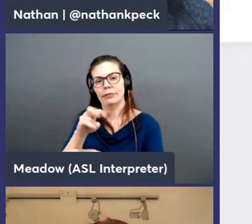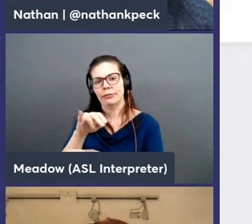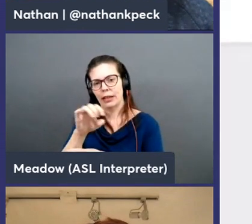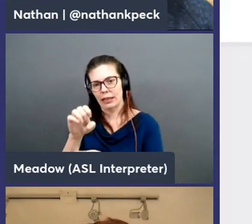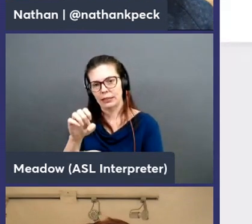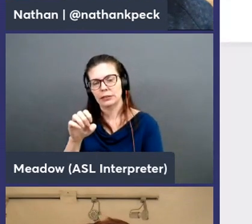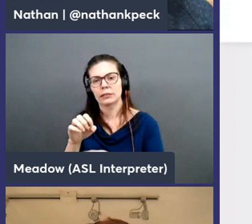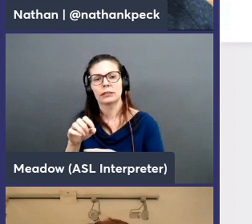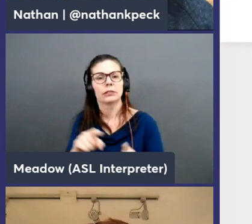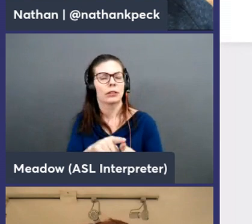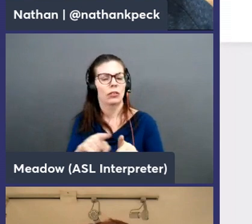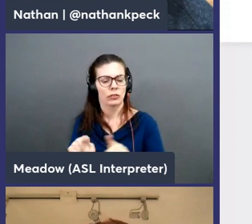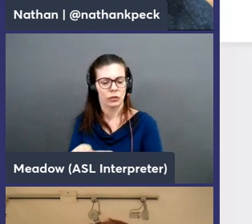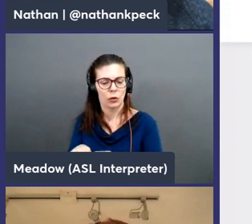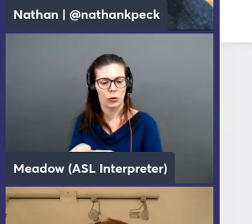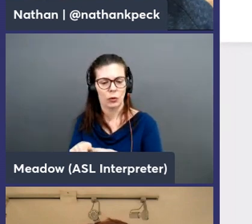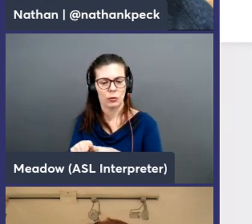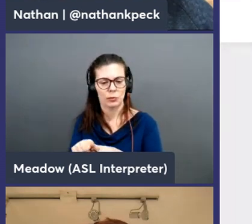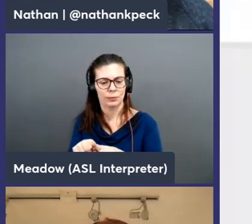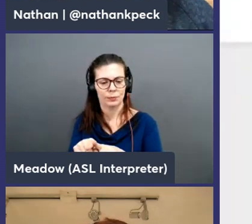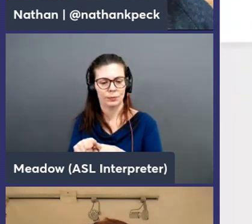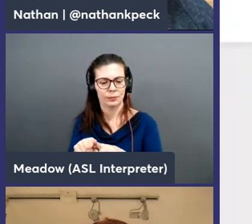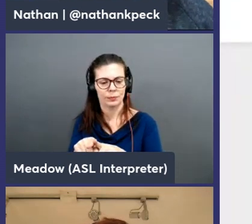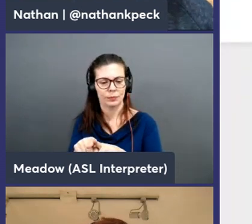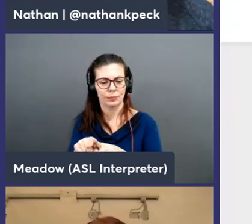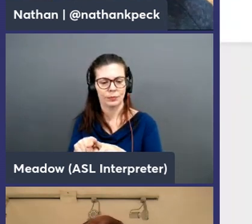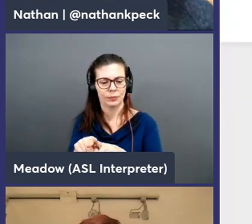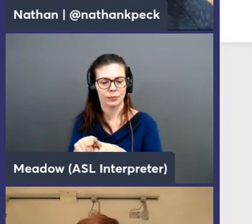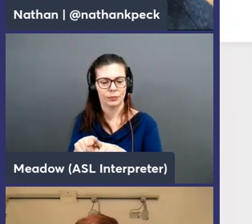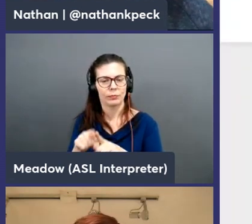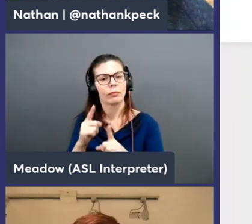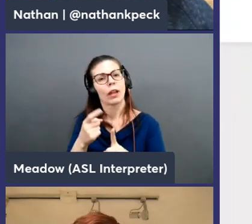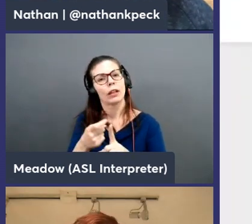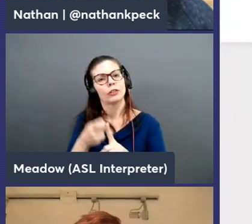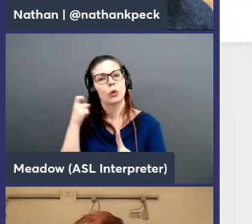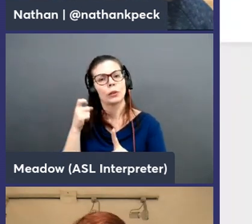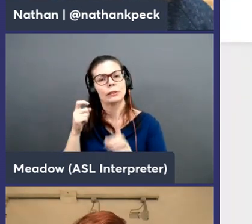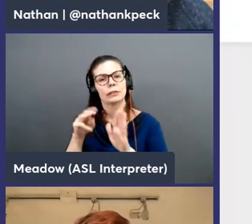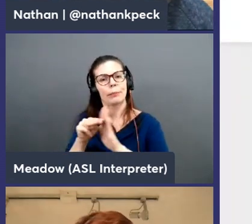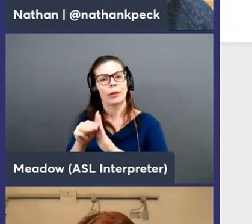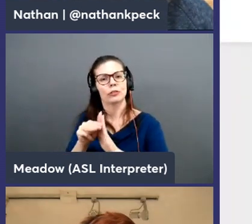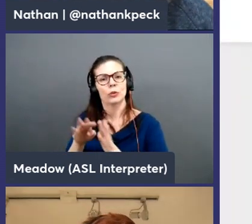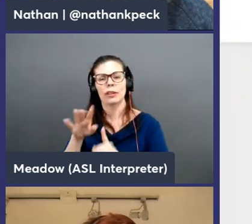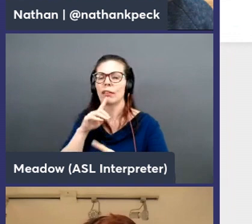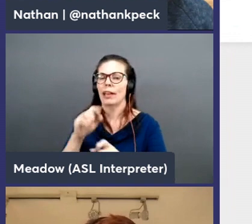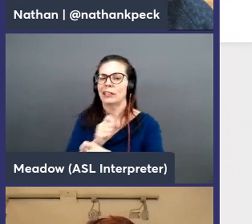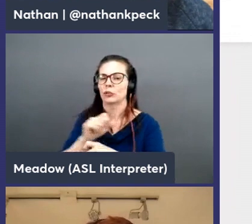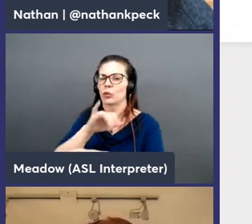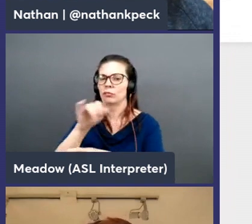and the source module, which is the actual job that you're trying to run.